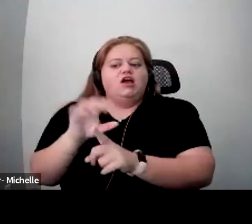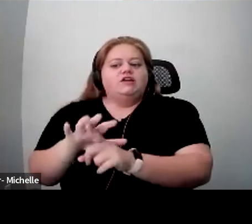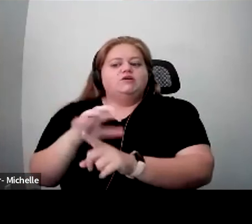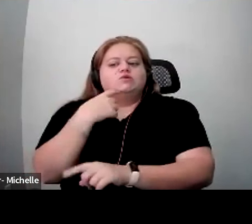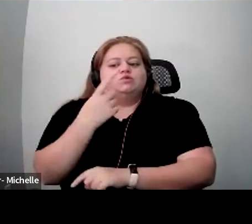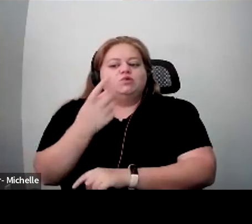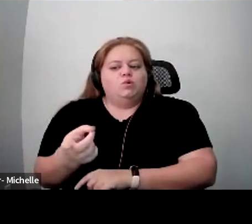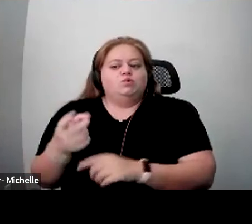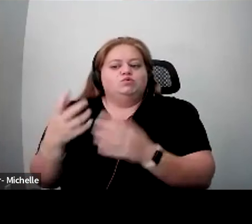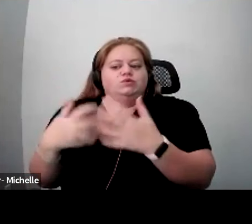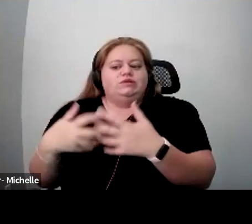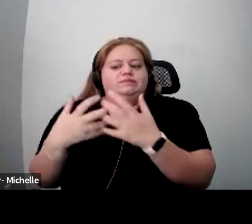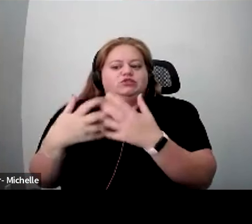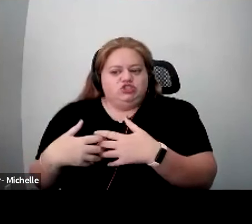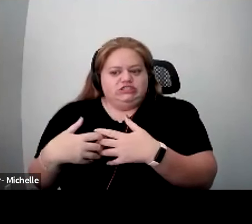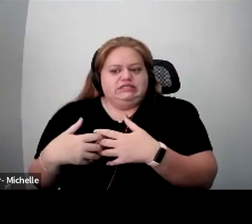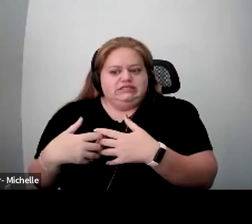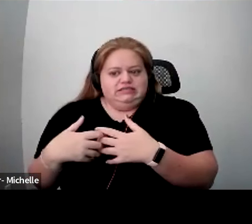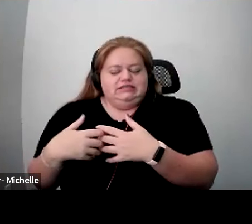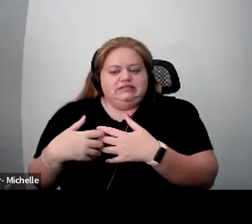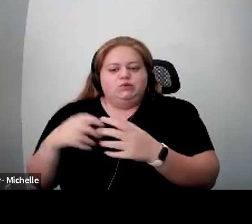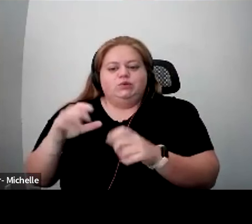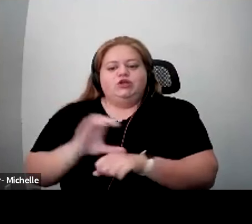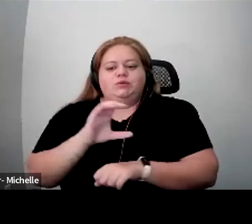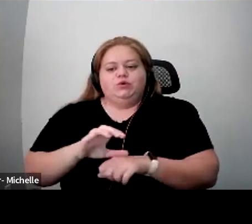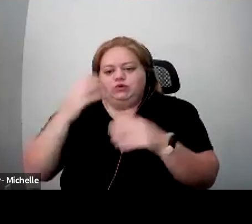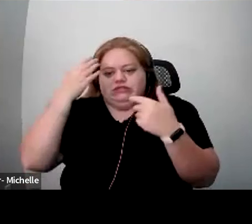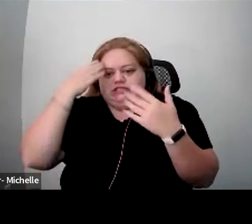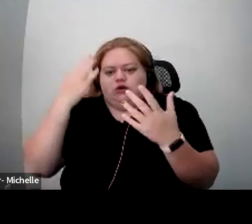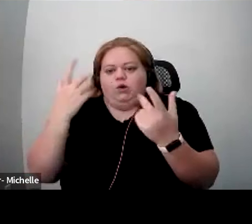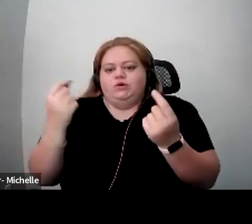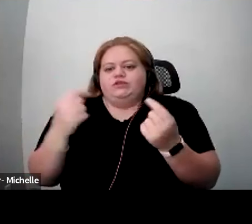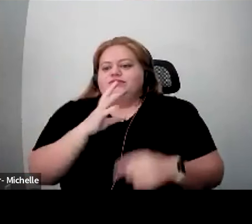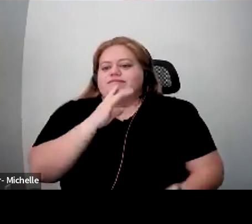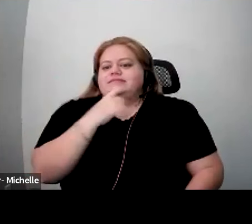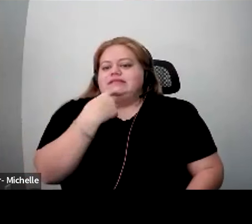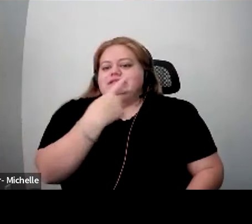to your computer, in order to get all kinds of added benefits services.